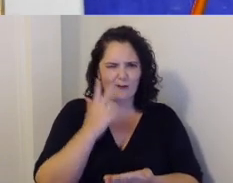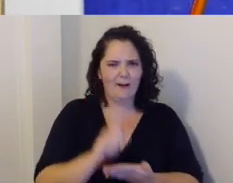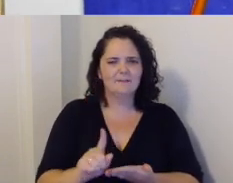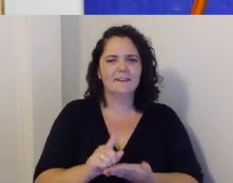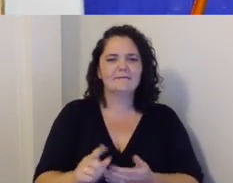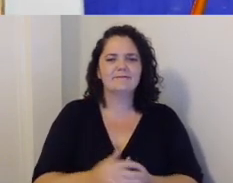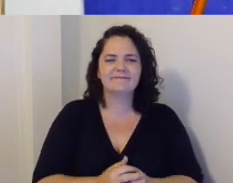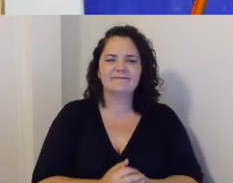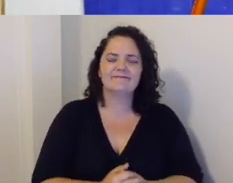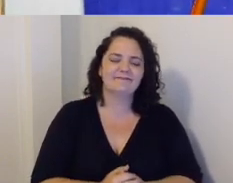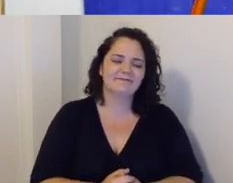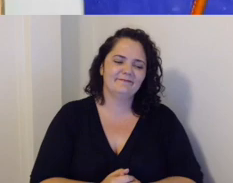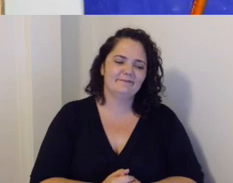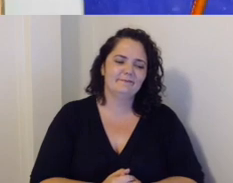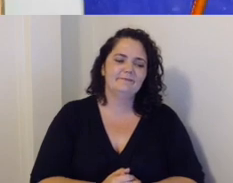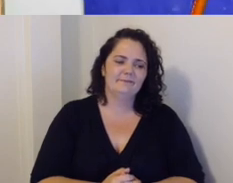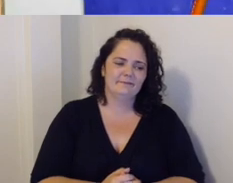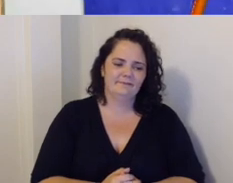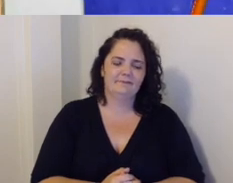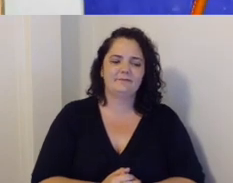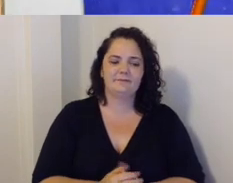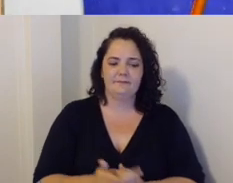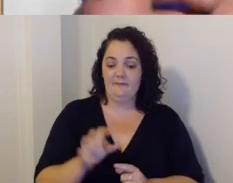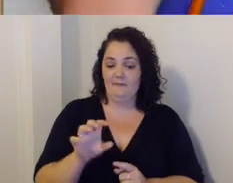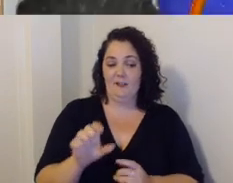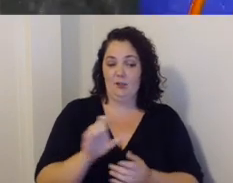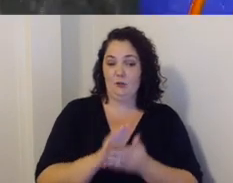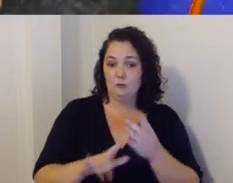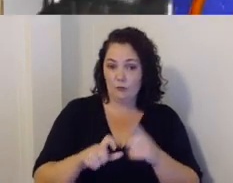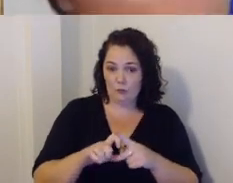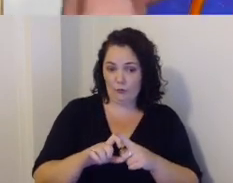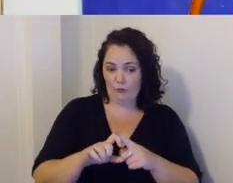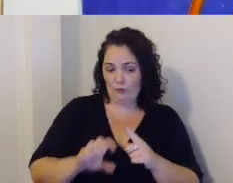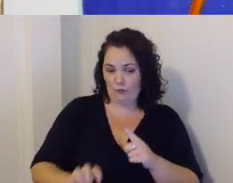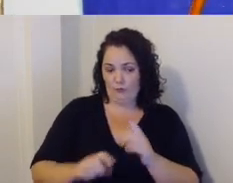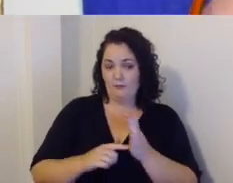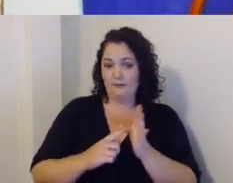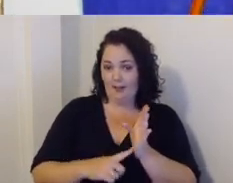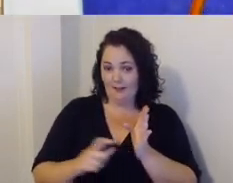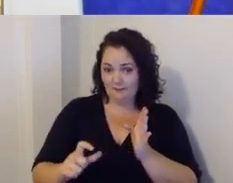this was chalk, white chalk, calcium carbonate, this is talc now next I'm going to do the cornstarch